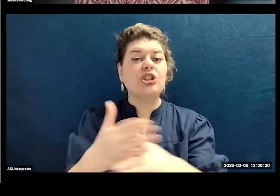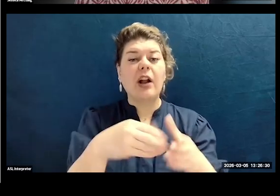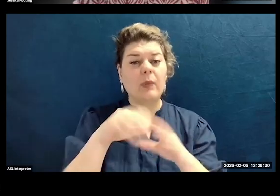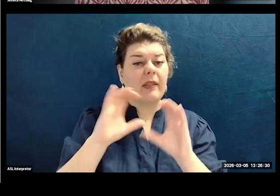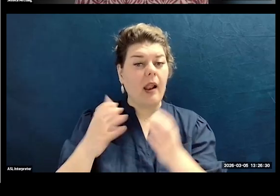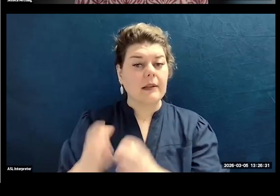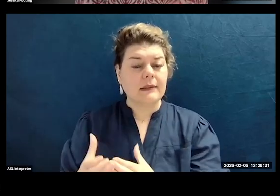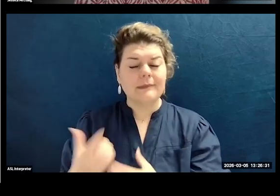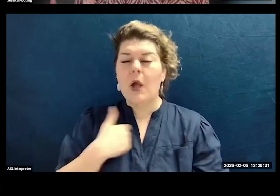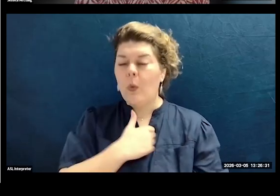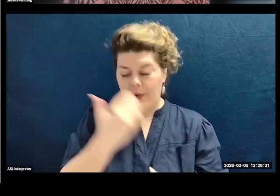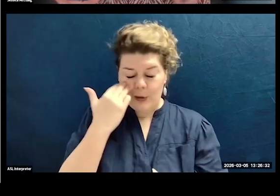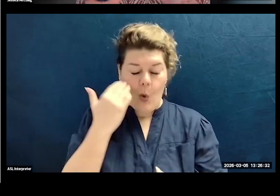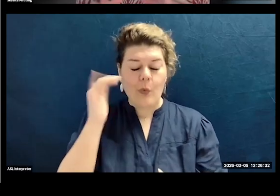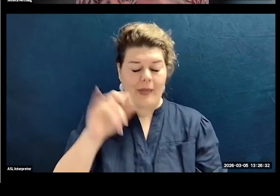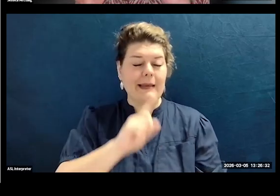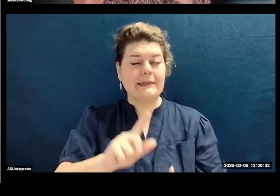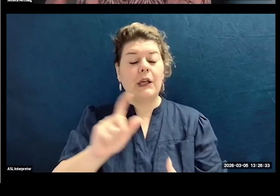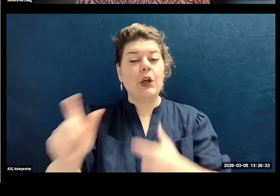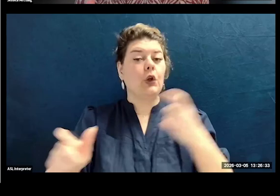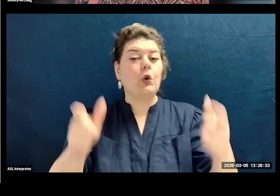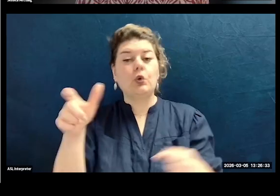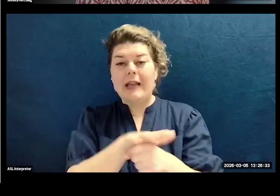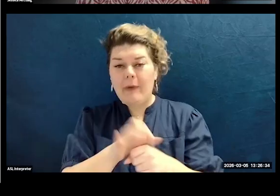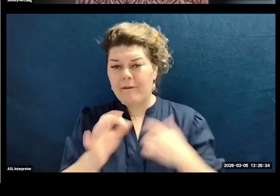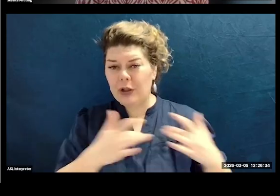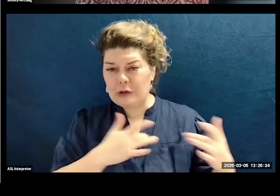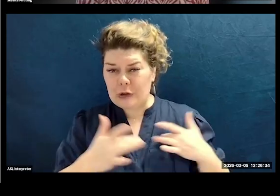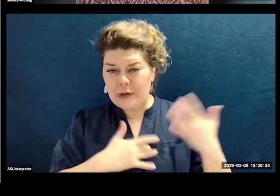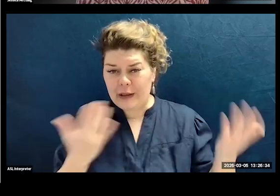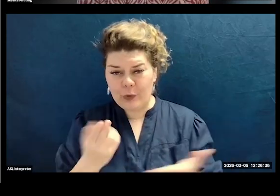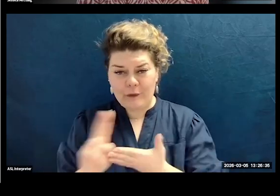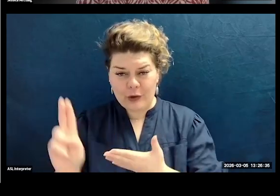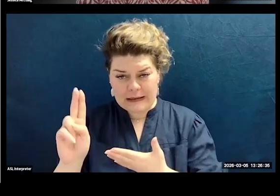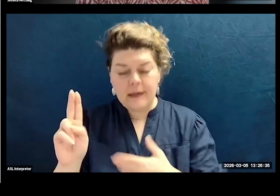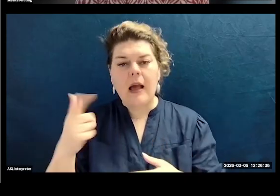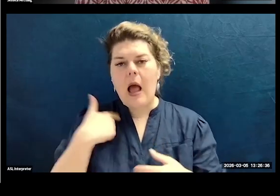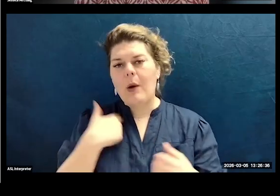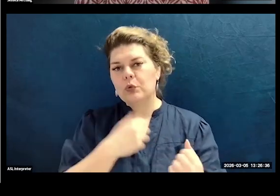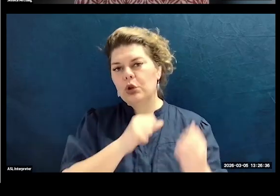We know this is a huge area of concern at the university, and so I do wanna address this.